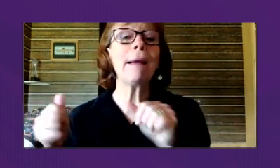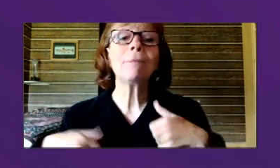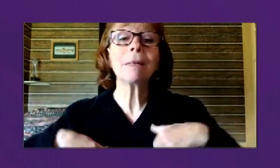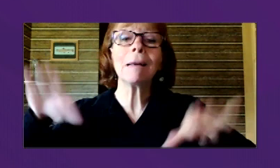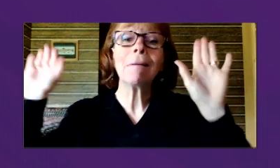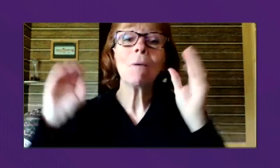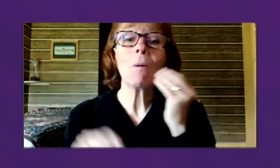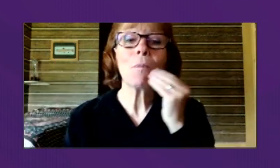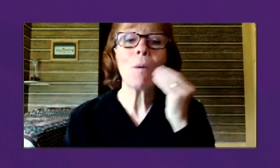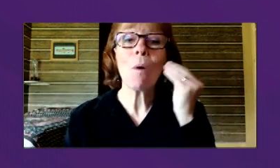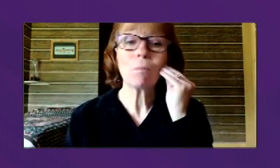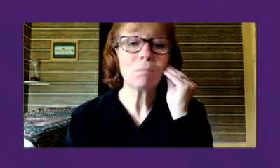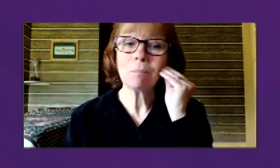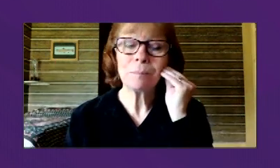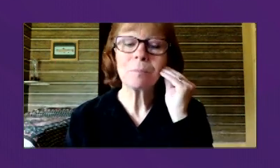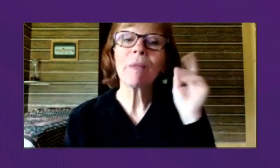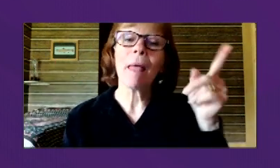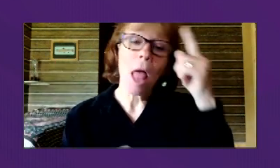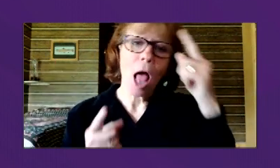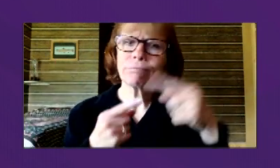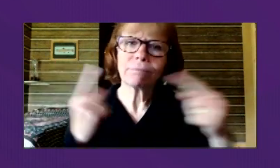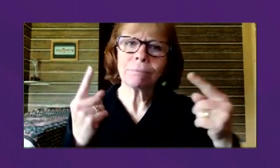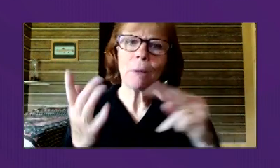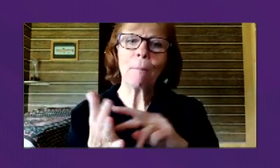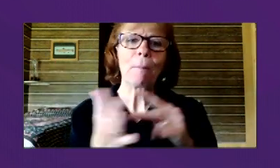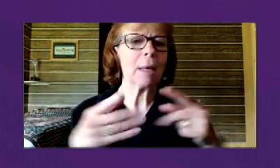This disagreement caused internal conflict because John Ridge,